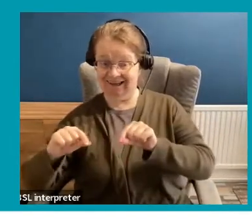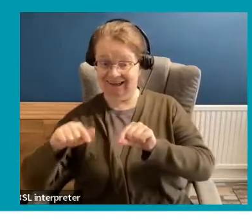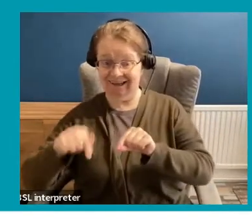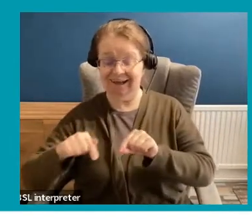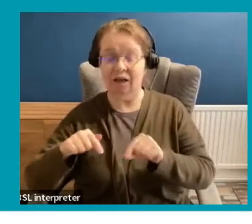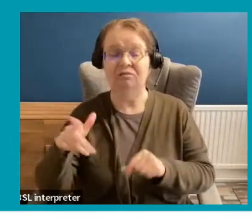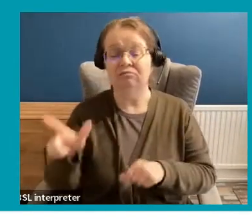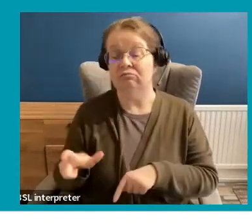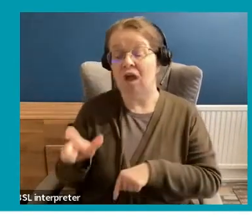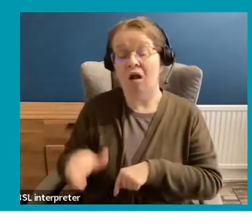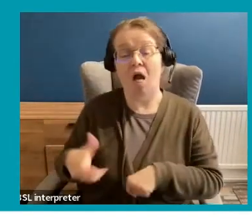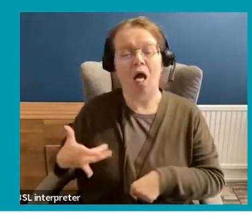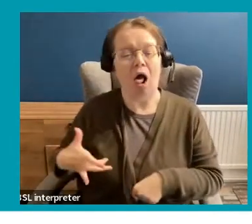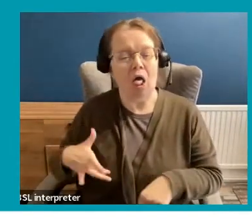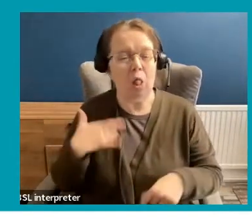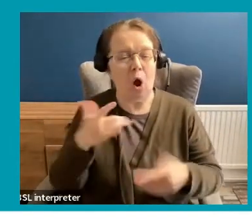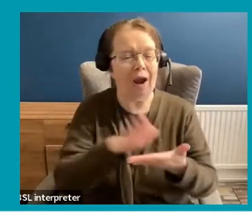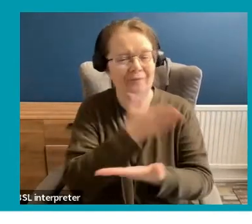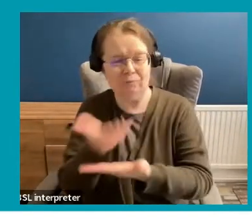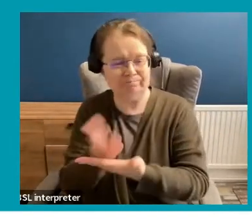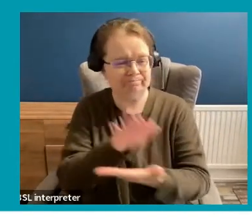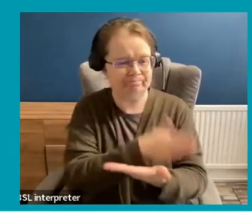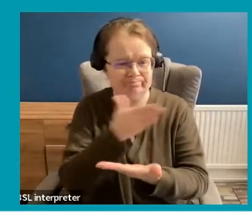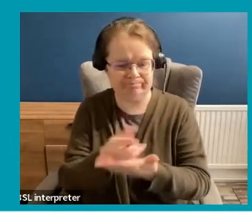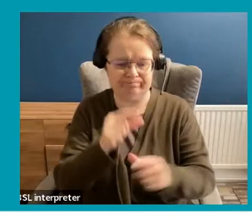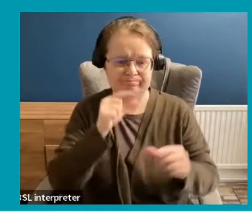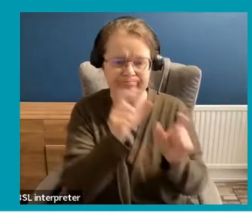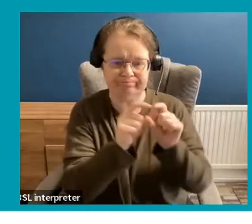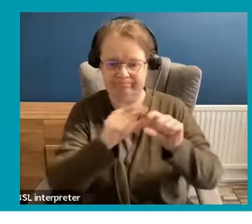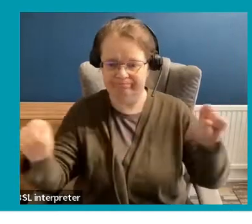you want a line of transcript then we have Ren?e doing that for us.